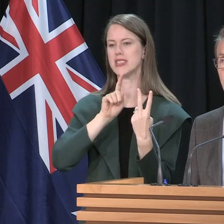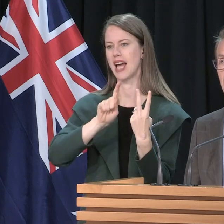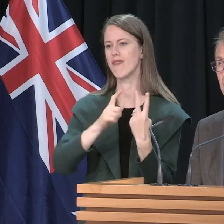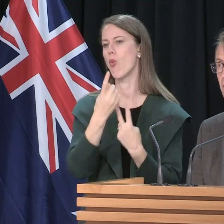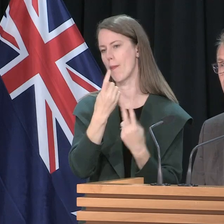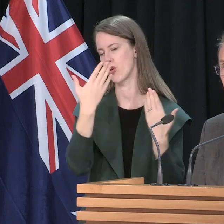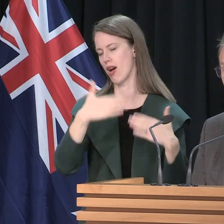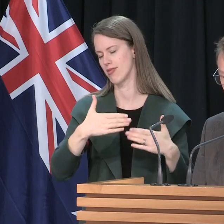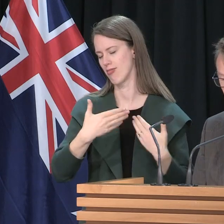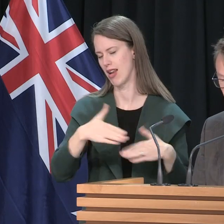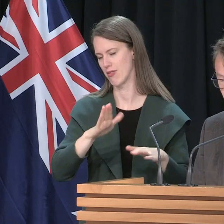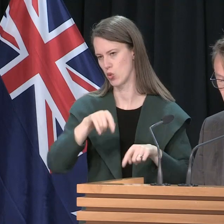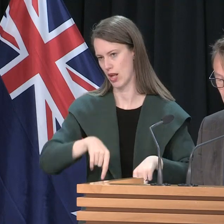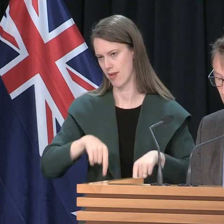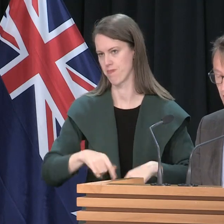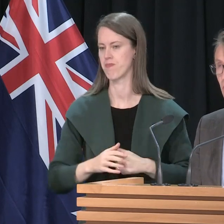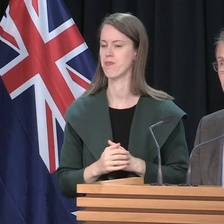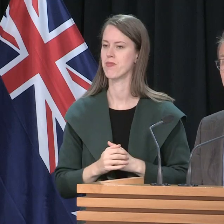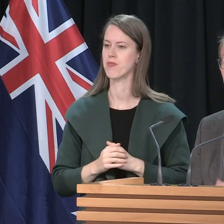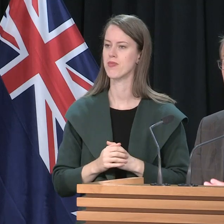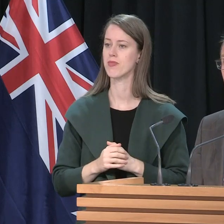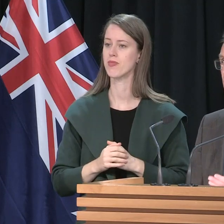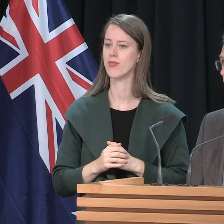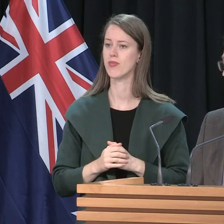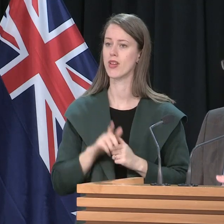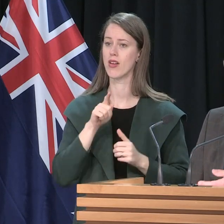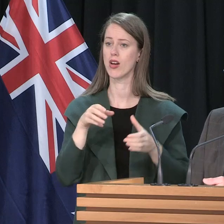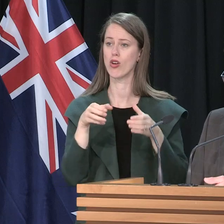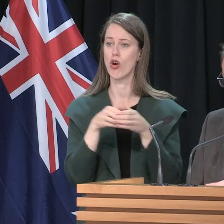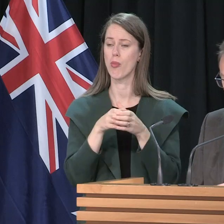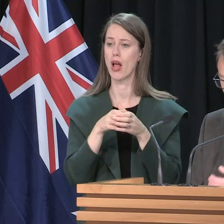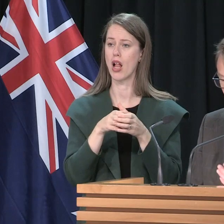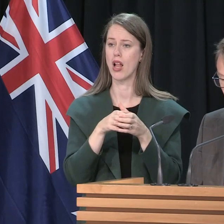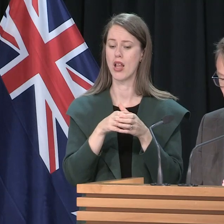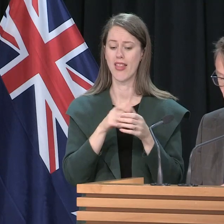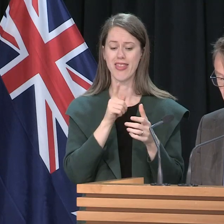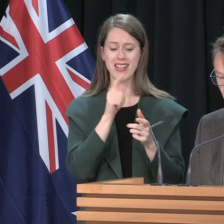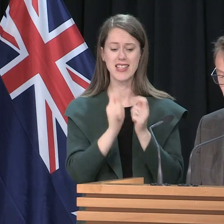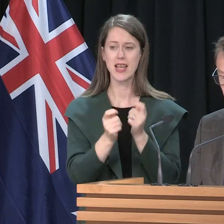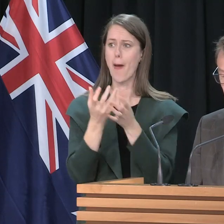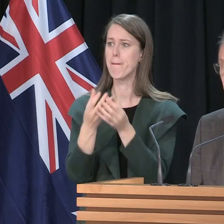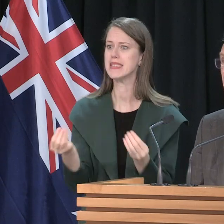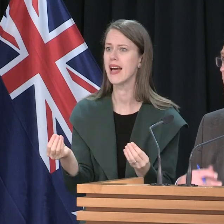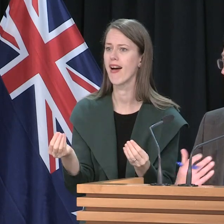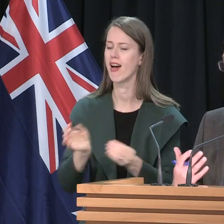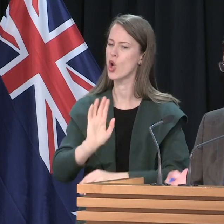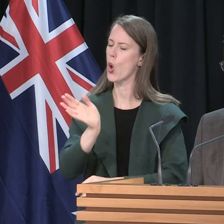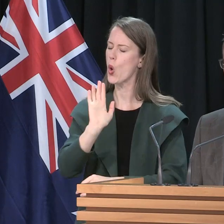other in associated bubbles were then able to leave. Two of the 12 stayed overnight and have left today. So it's